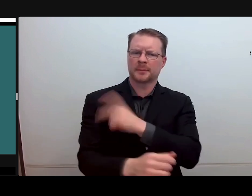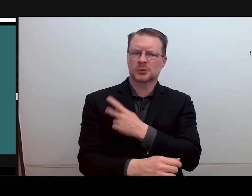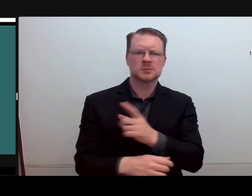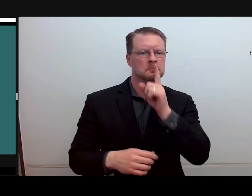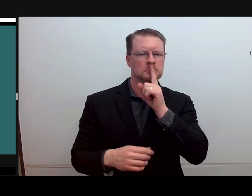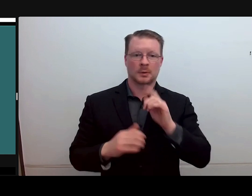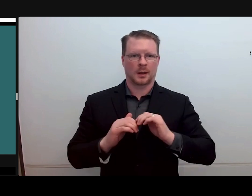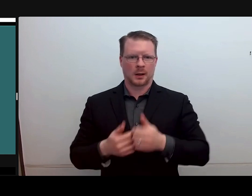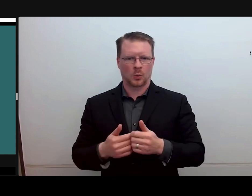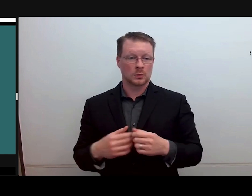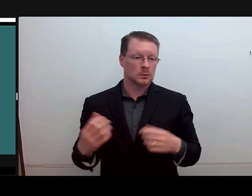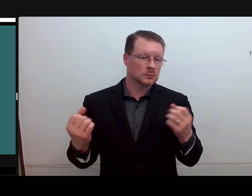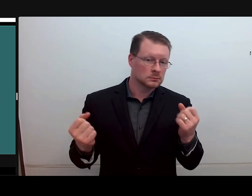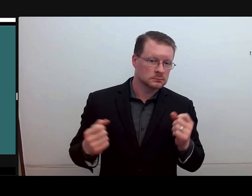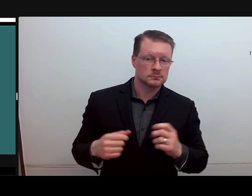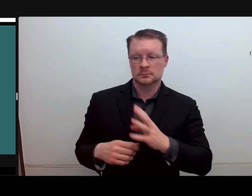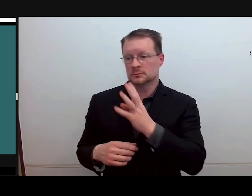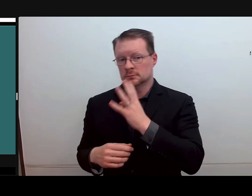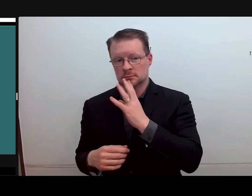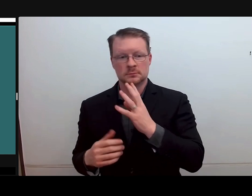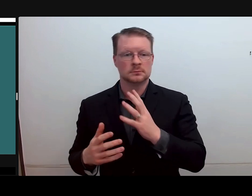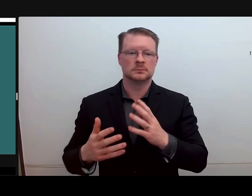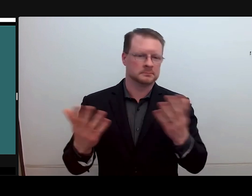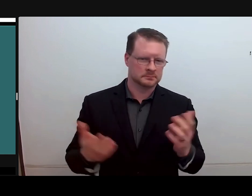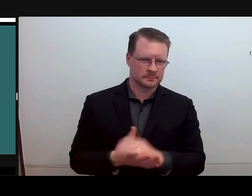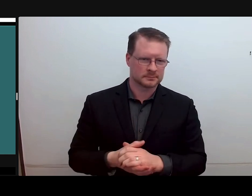You must communicate effectively with patients,